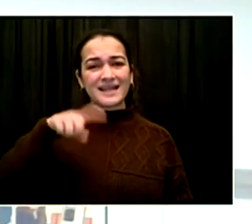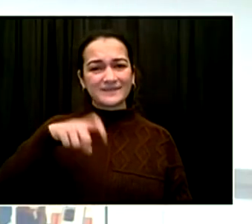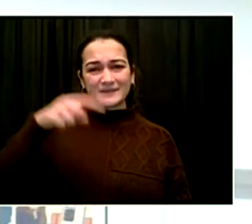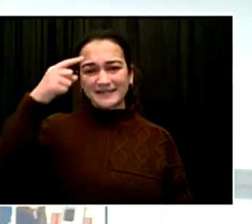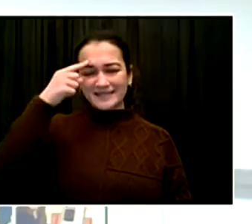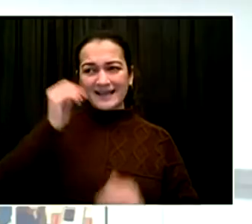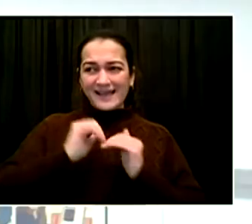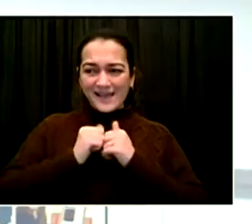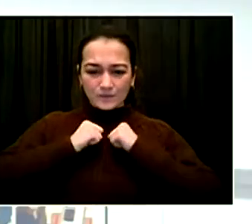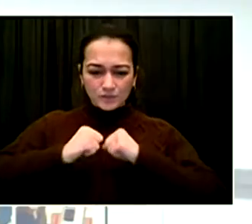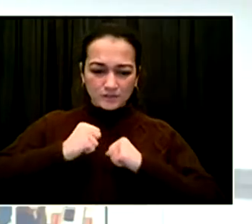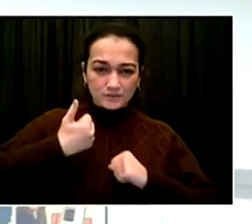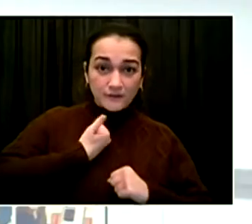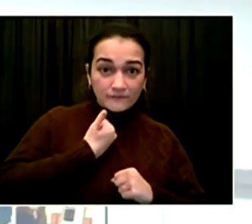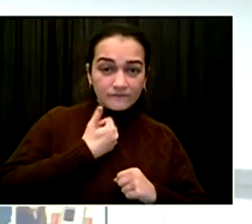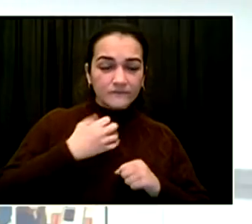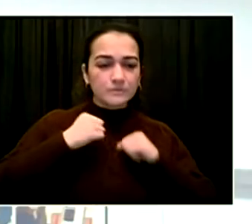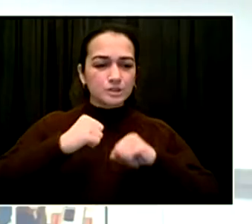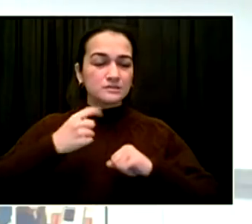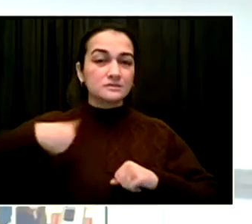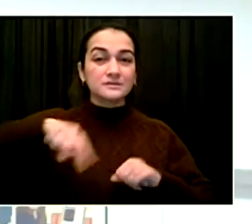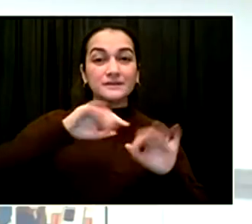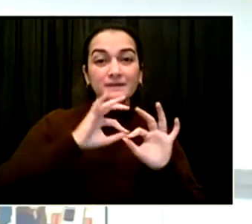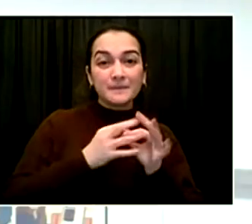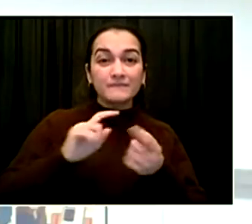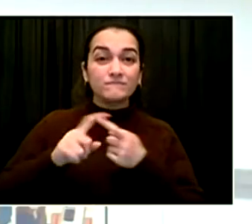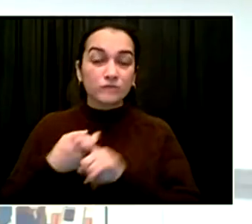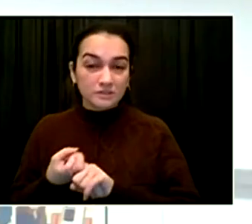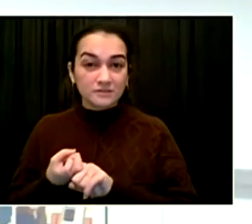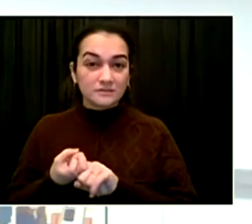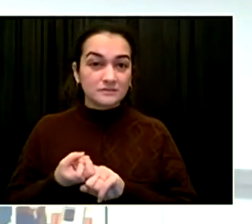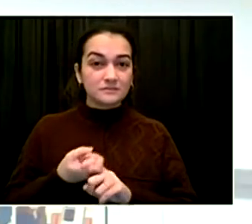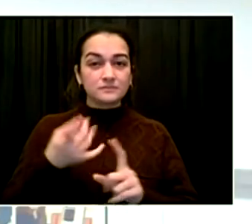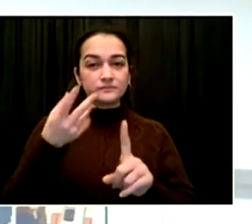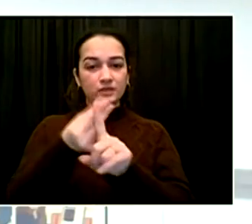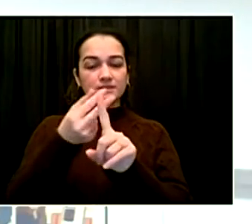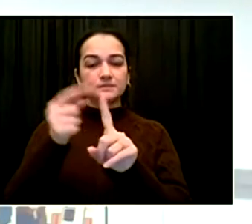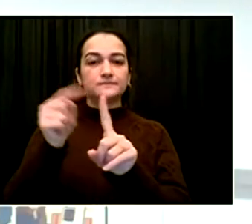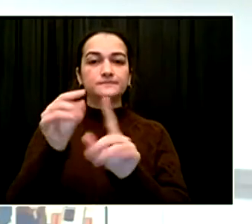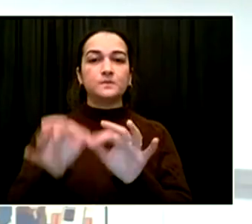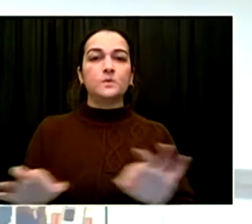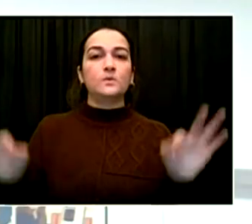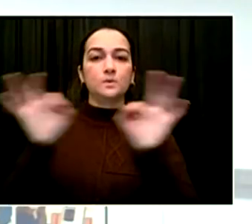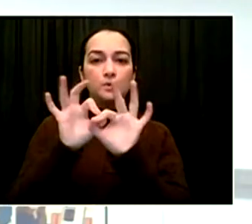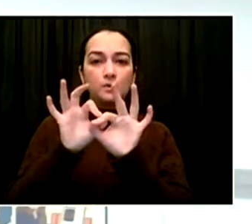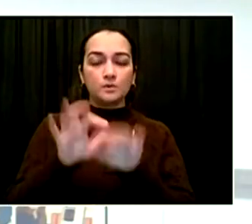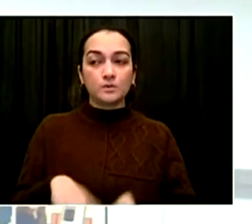PEOPLE AND IT BOILS DOWN TO GET VACCINATED, GET YOUR